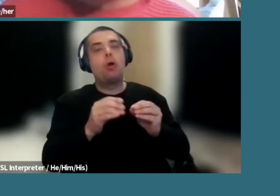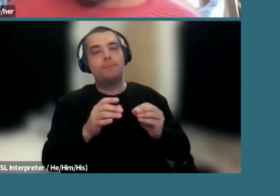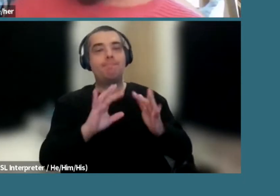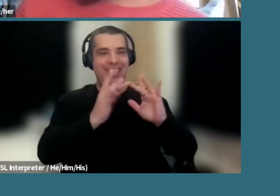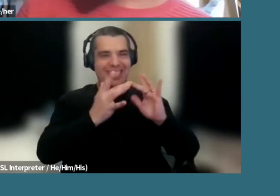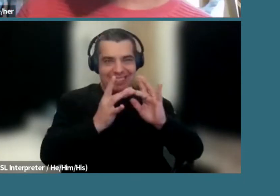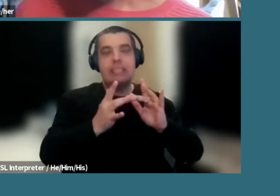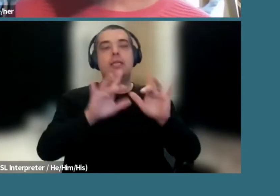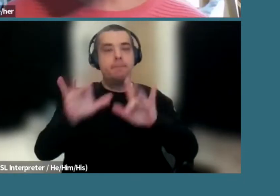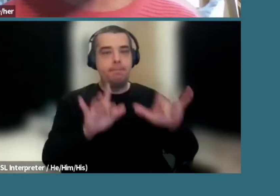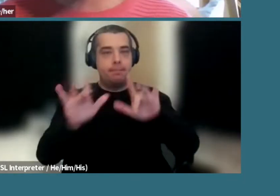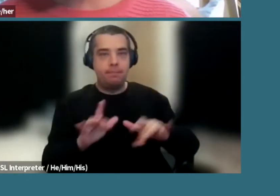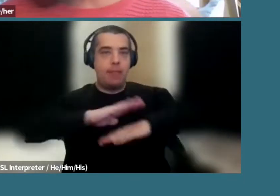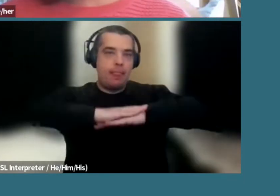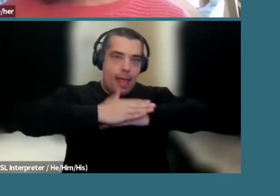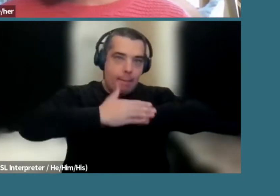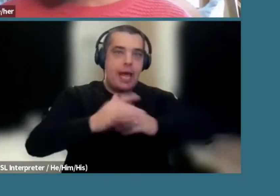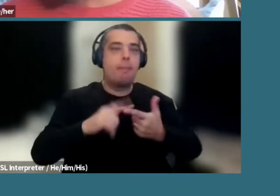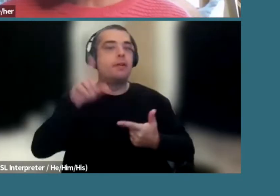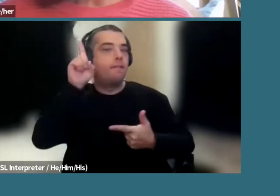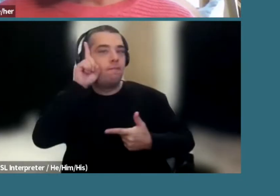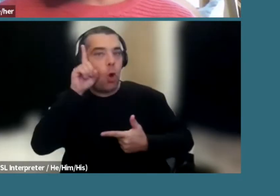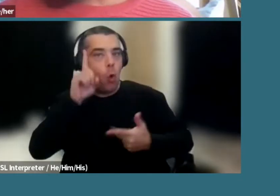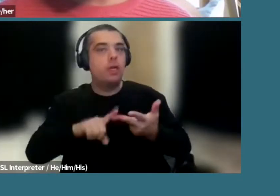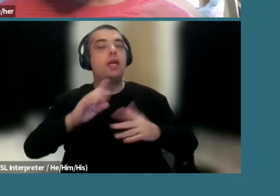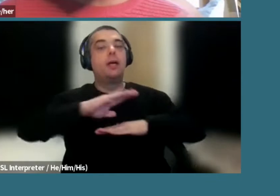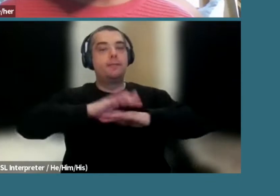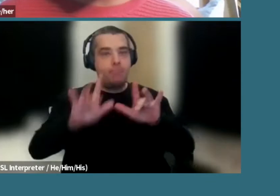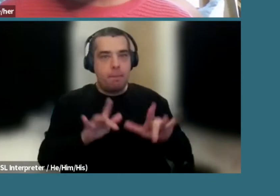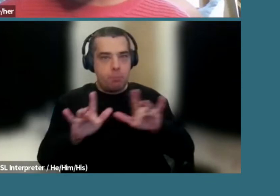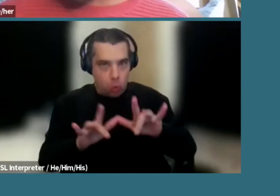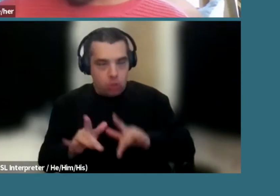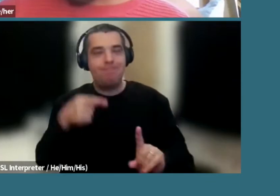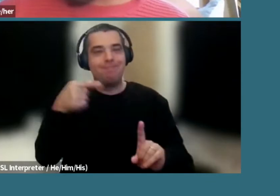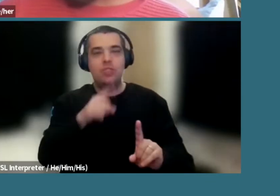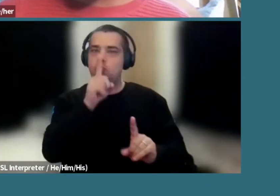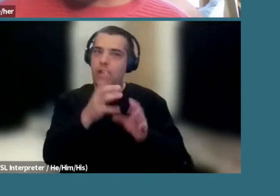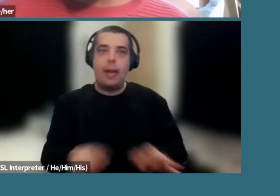So your laptop, your phone, computer. And it is one of the most important types